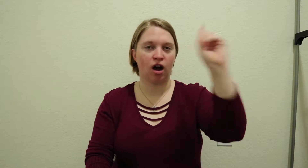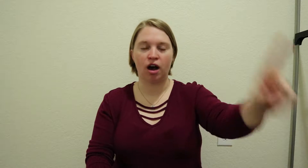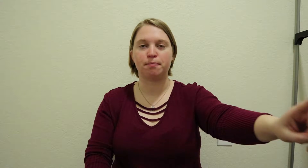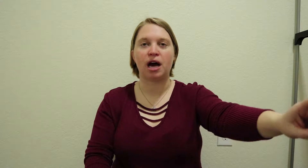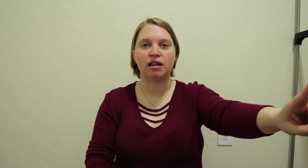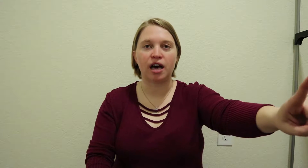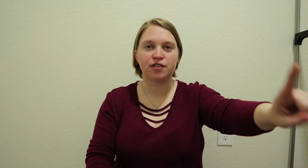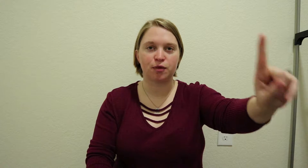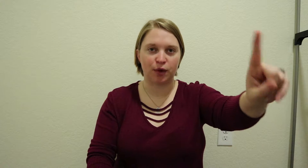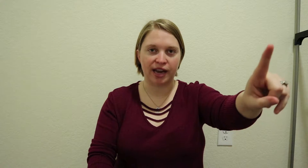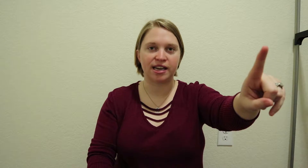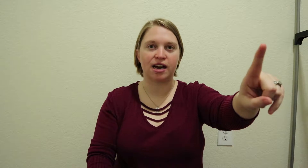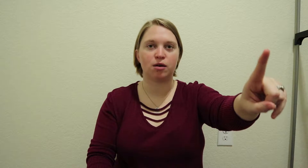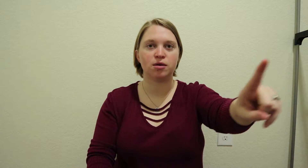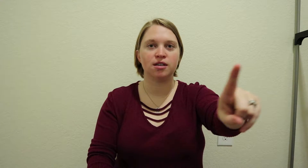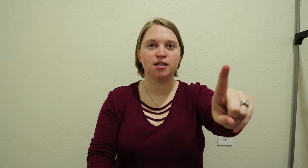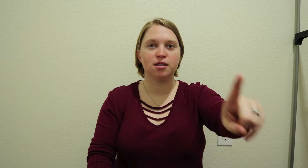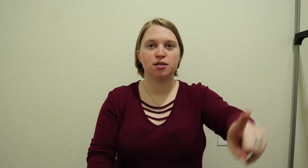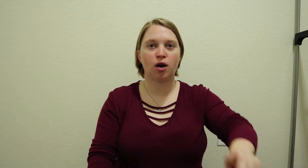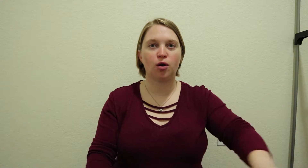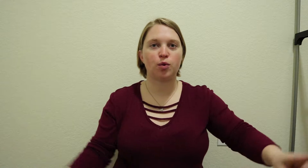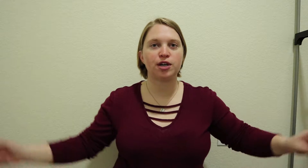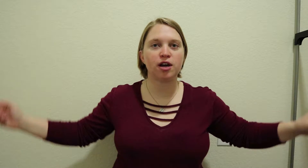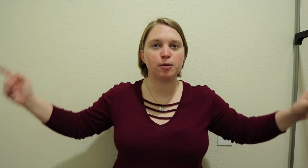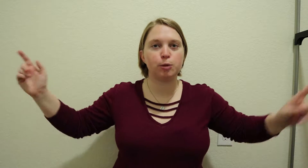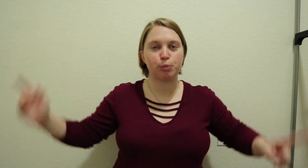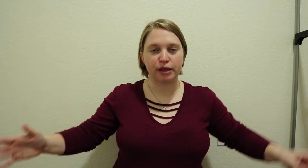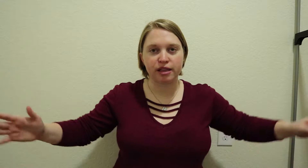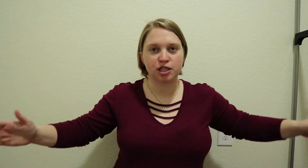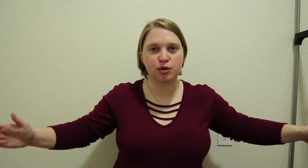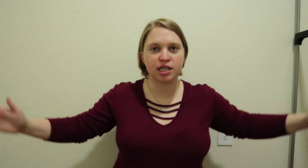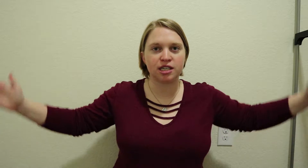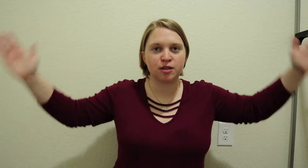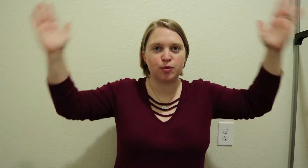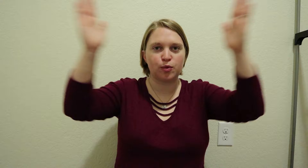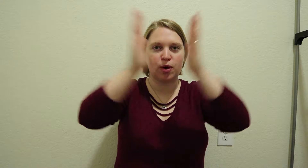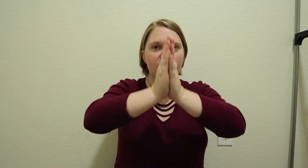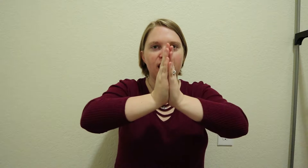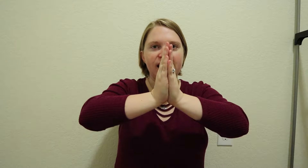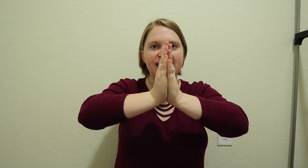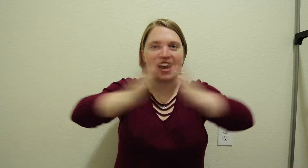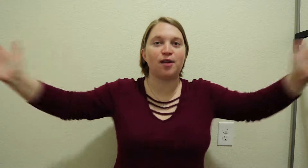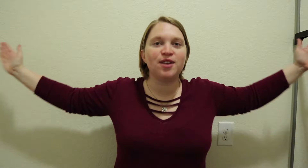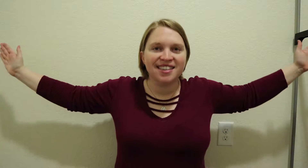on my left right now so we're going to split the screen right now